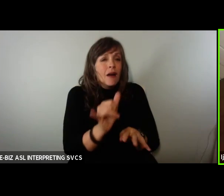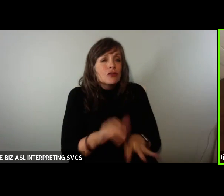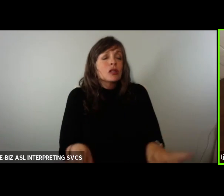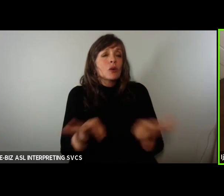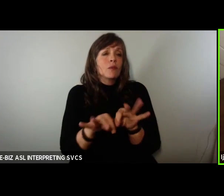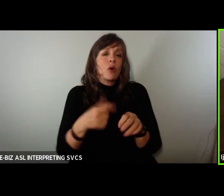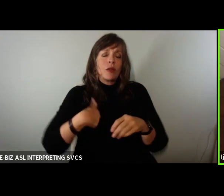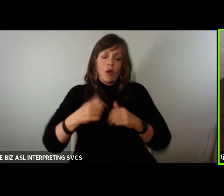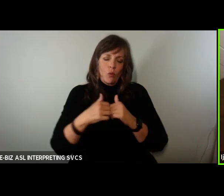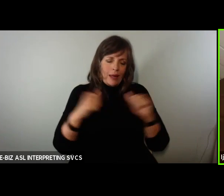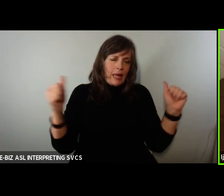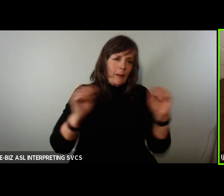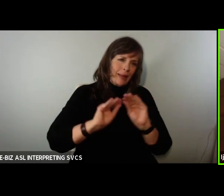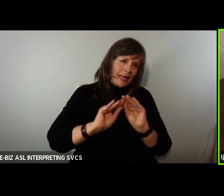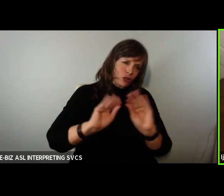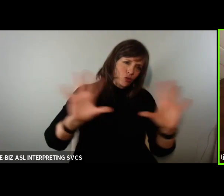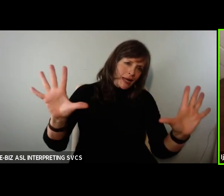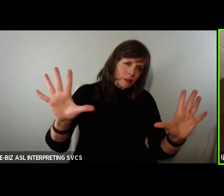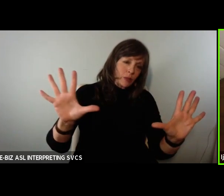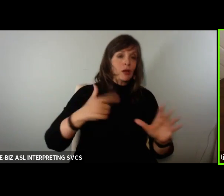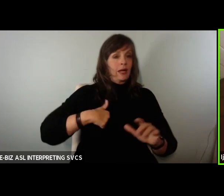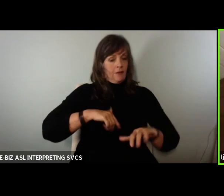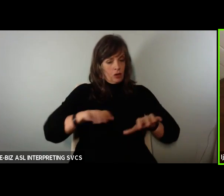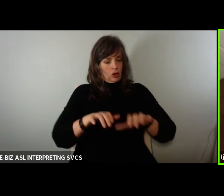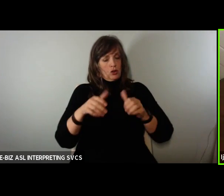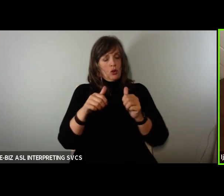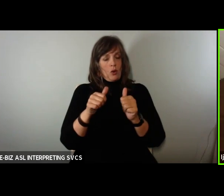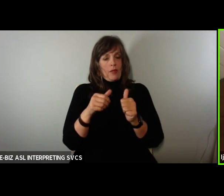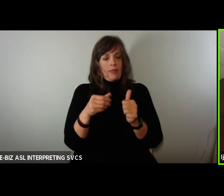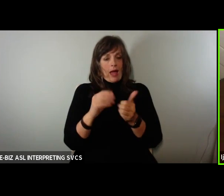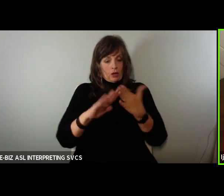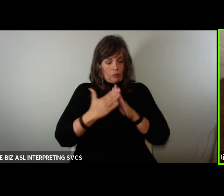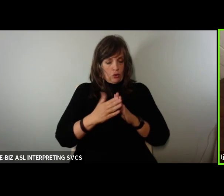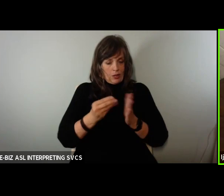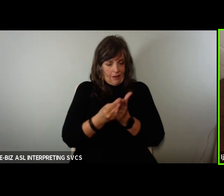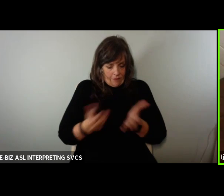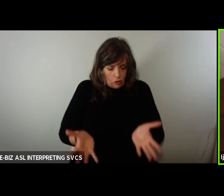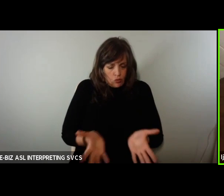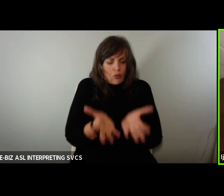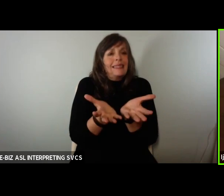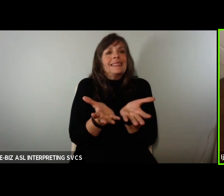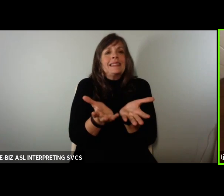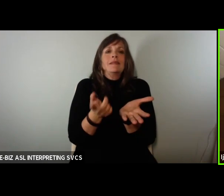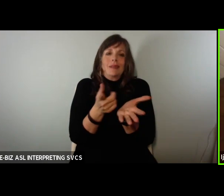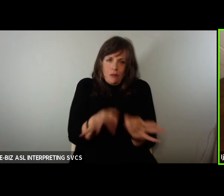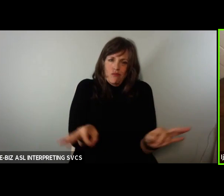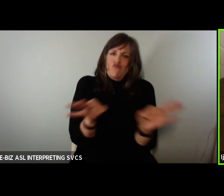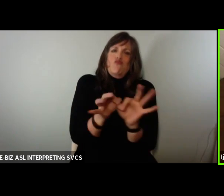if you're gonna do this sort of community fundraising. So while I feel like I'm a trusted member of the community,